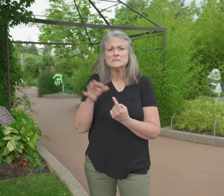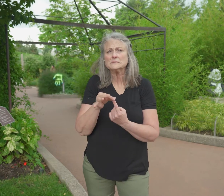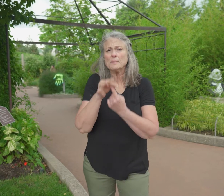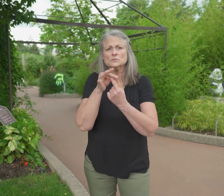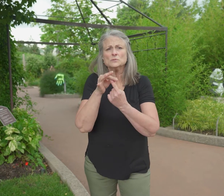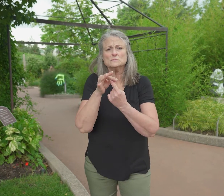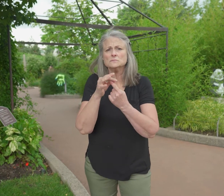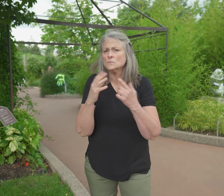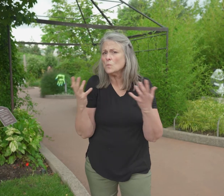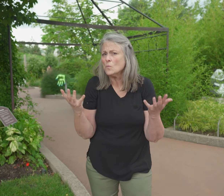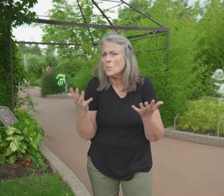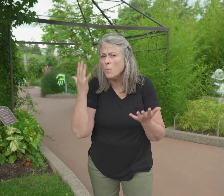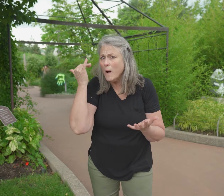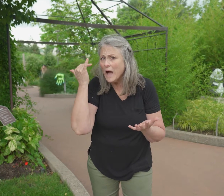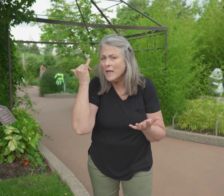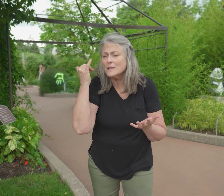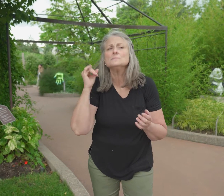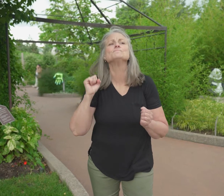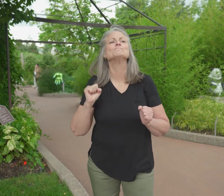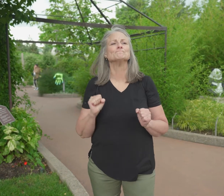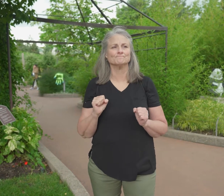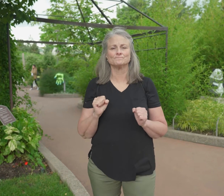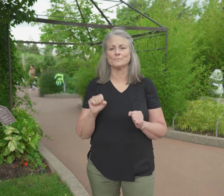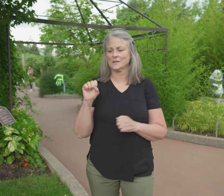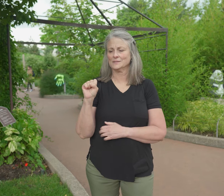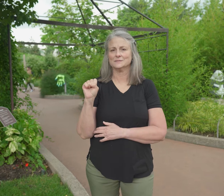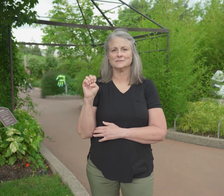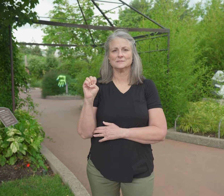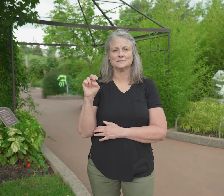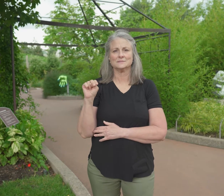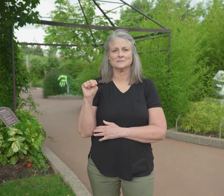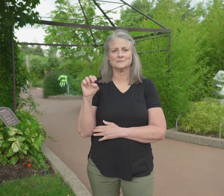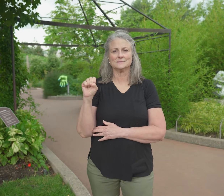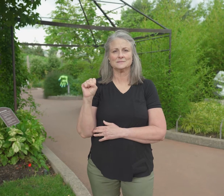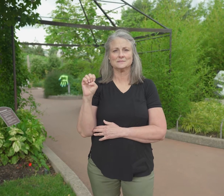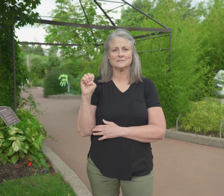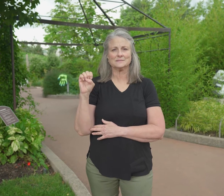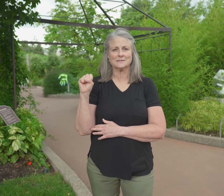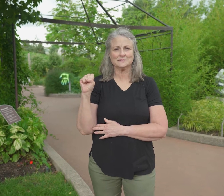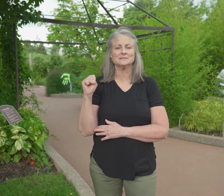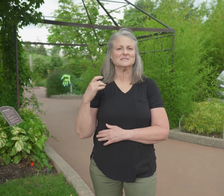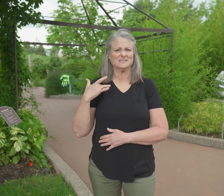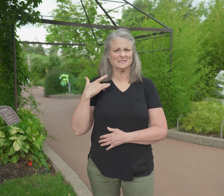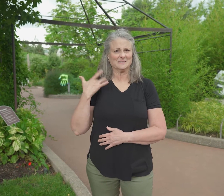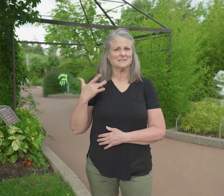This garden area is special because we learn about our senses.